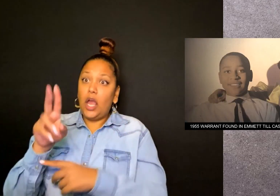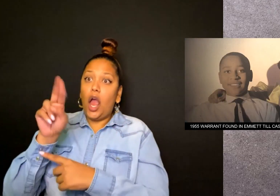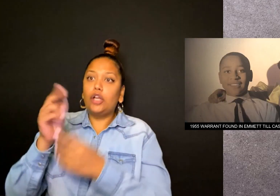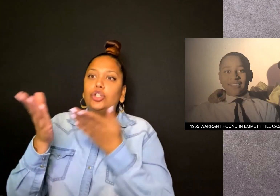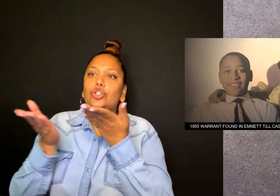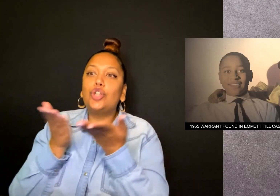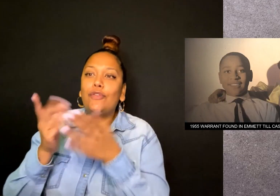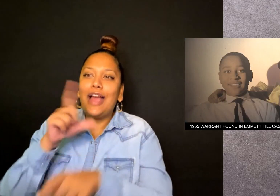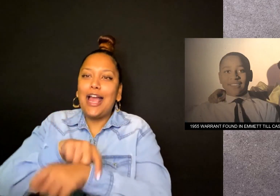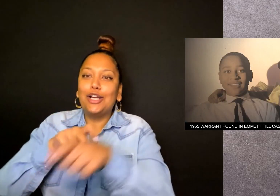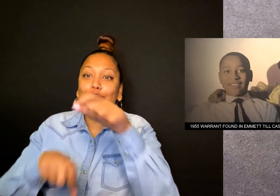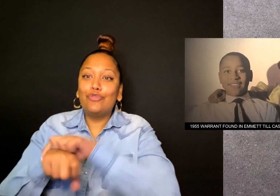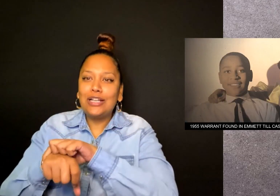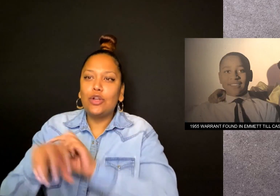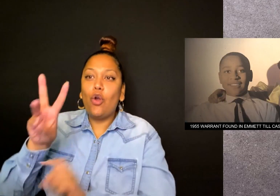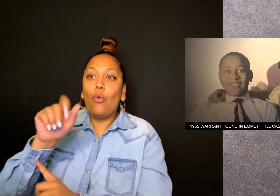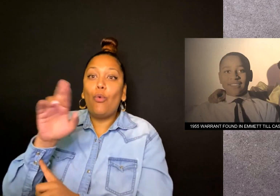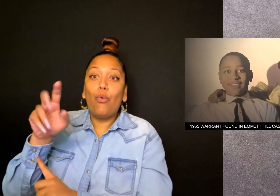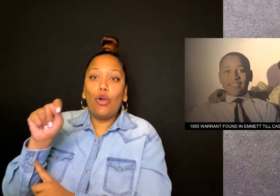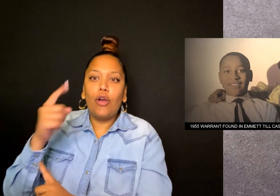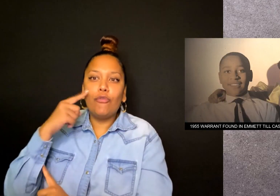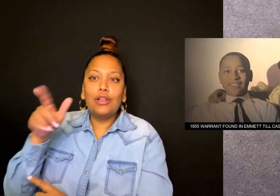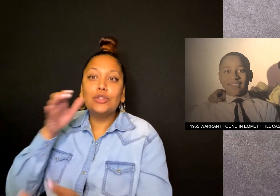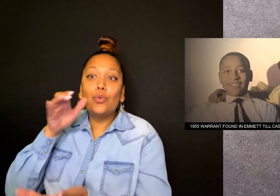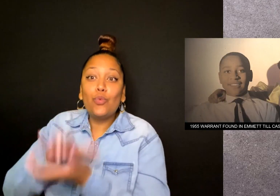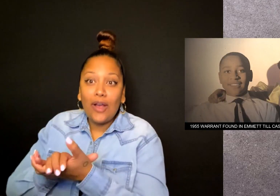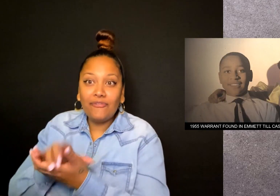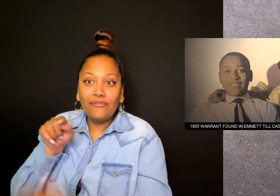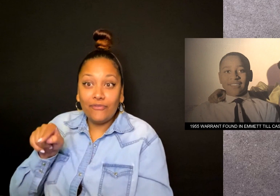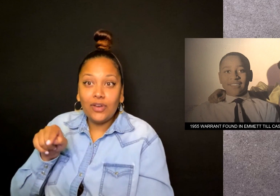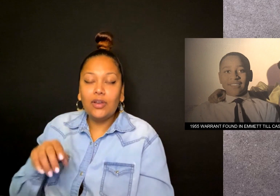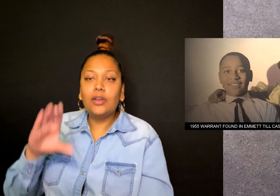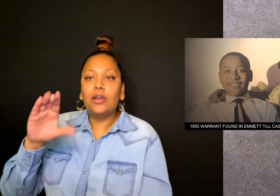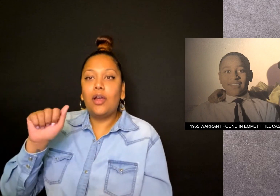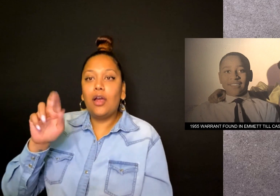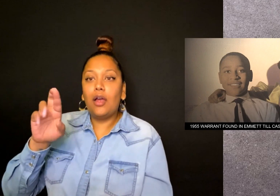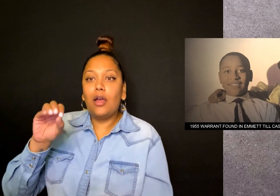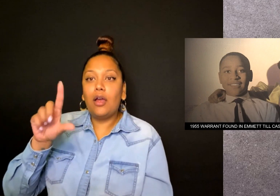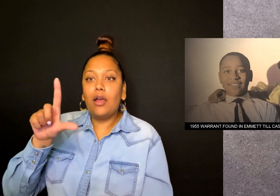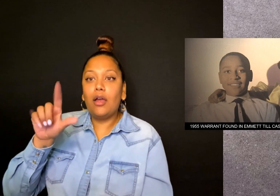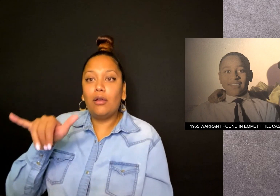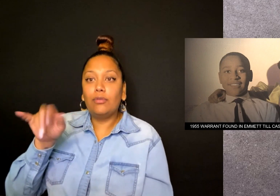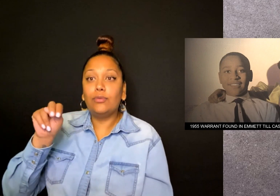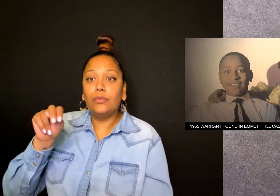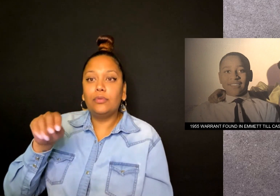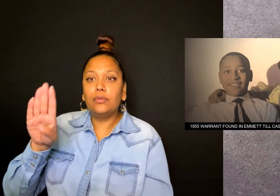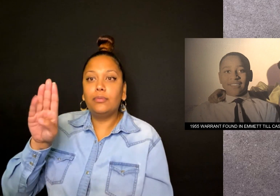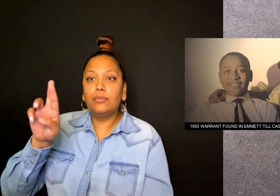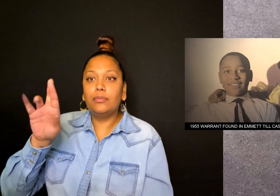Till's family members say last week they found an unserved arrest warrant for